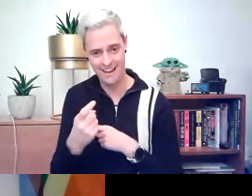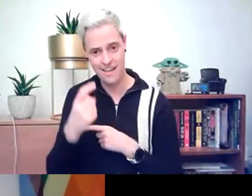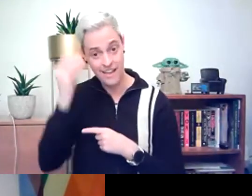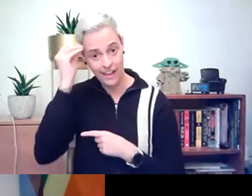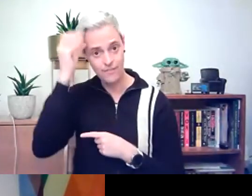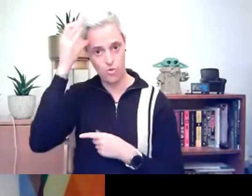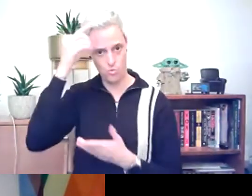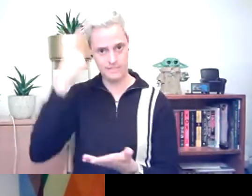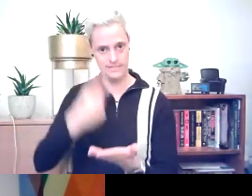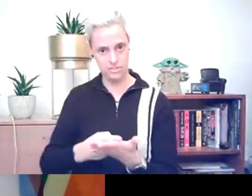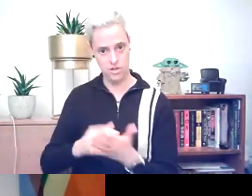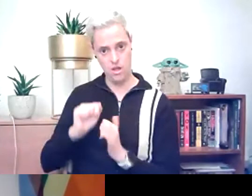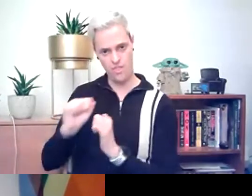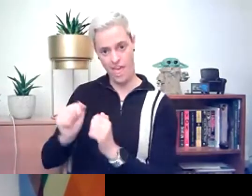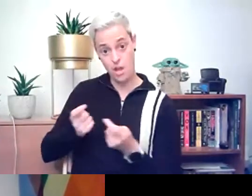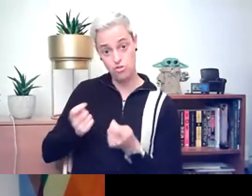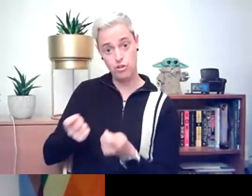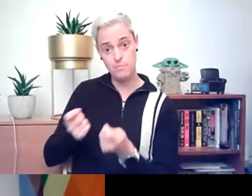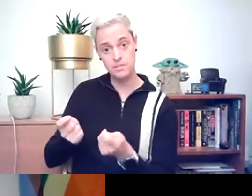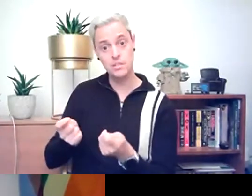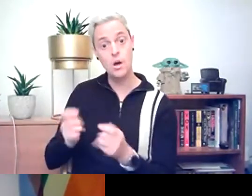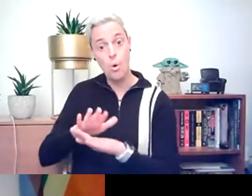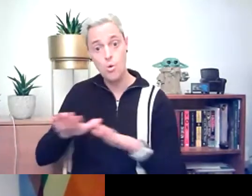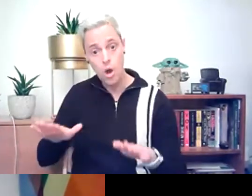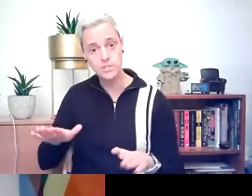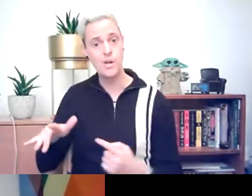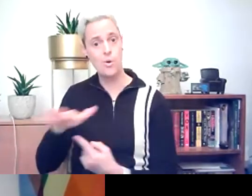the treatments or not, all the social support whatever it is that they need.